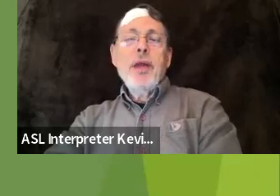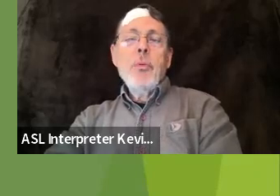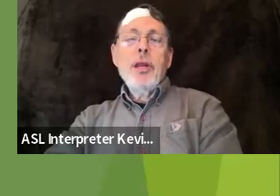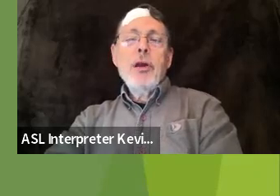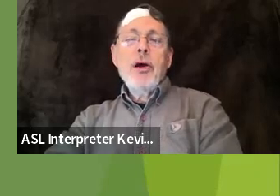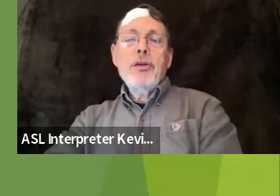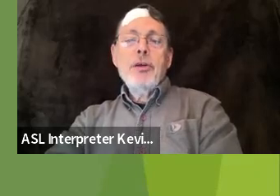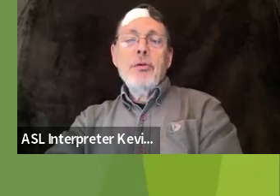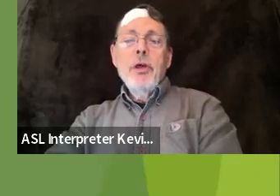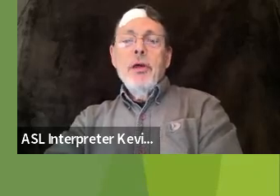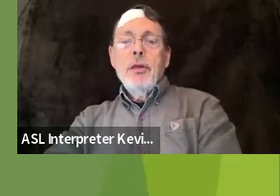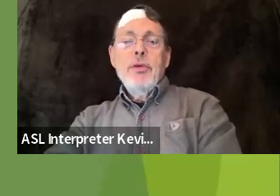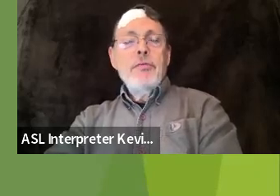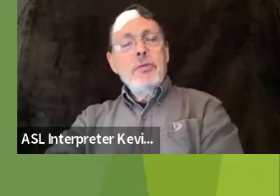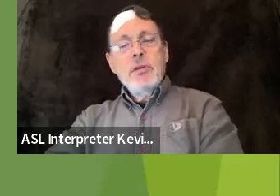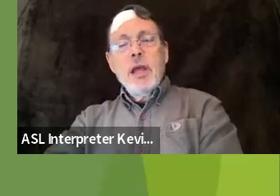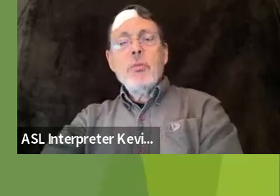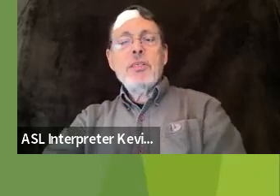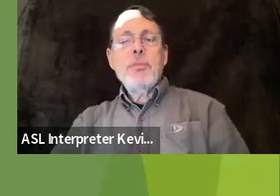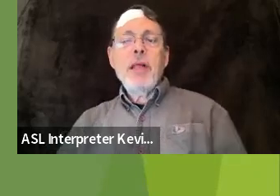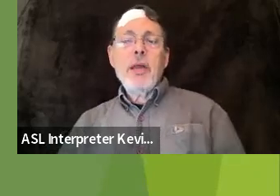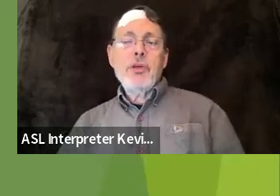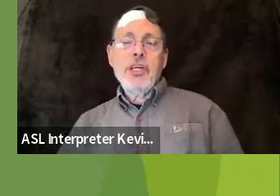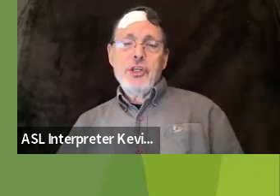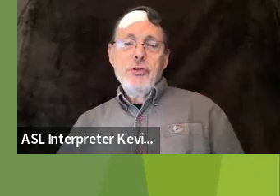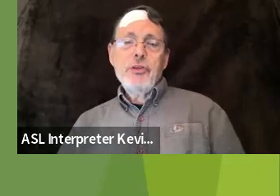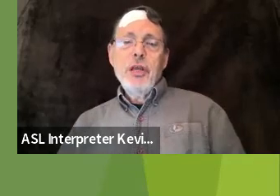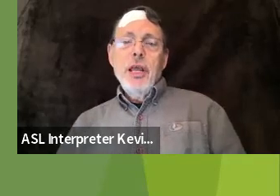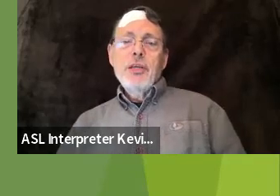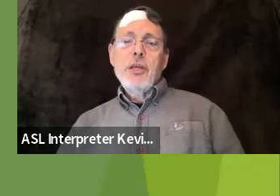So now we're getting on to we've dealt with some of the language issues.